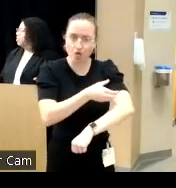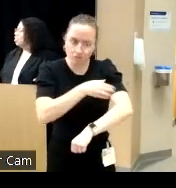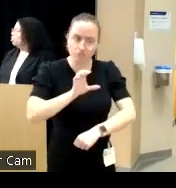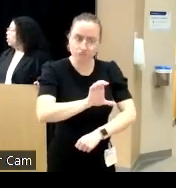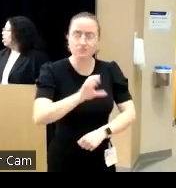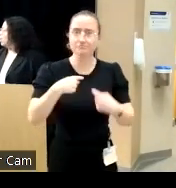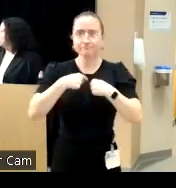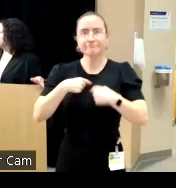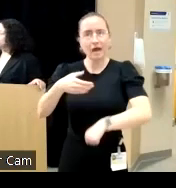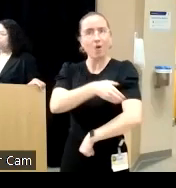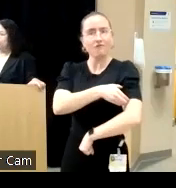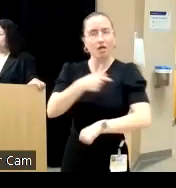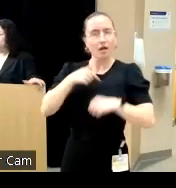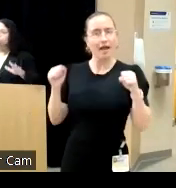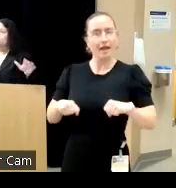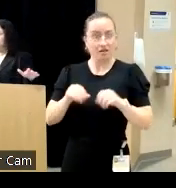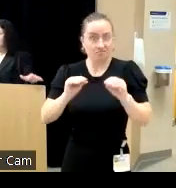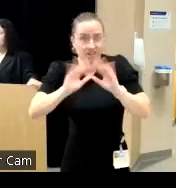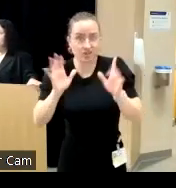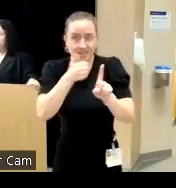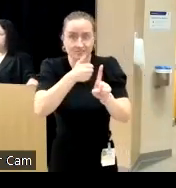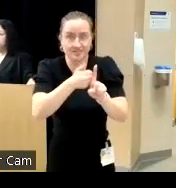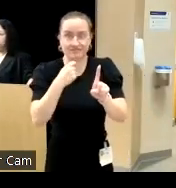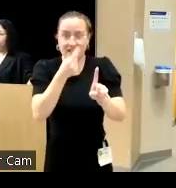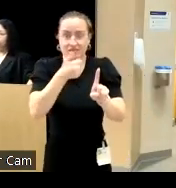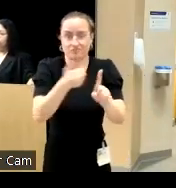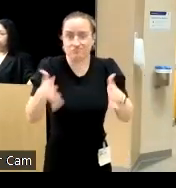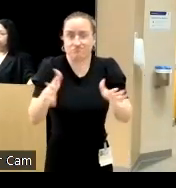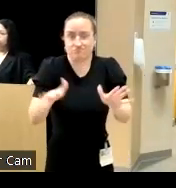level because they do have higher self-esteem despite these challenges and difficulties